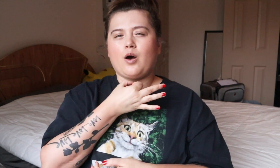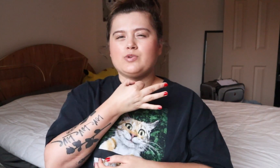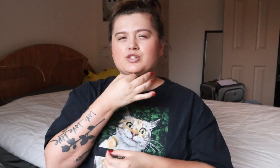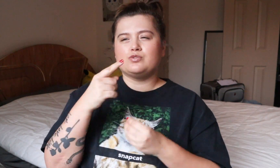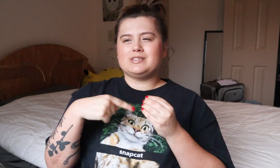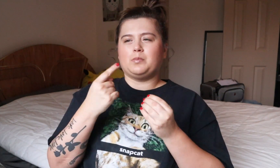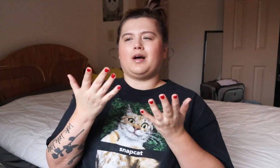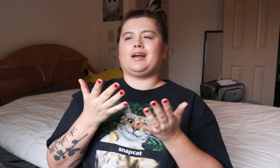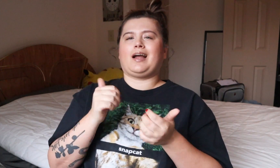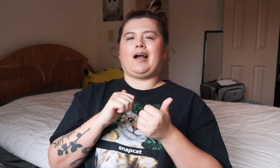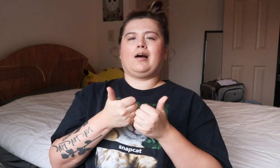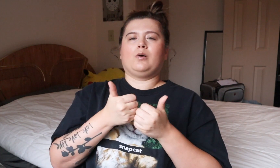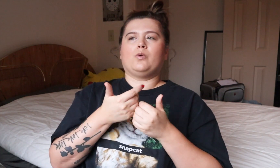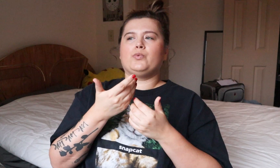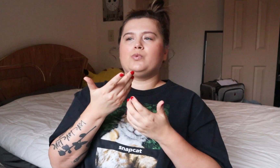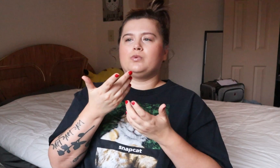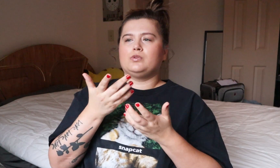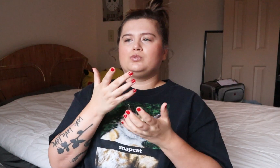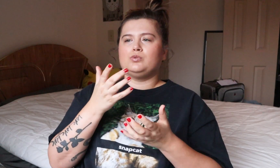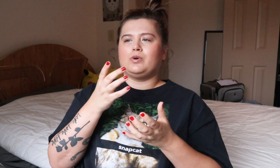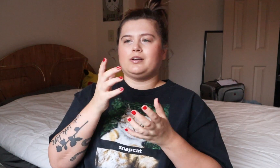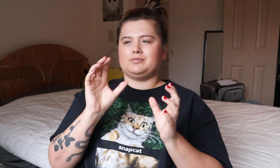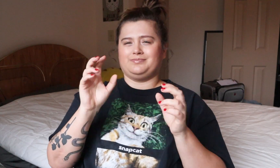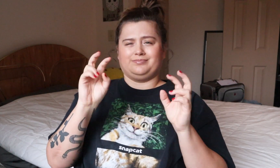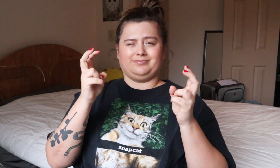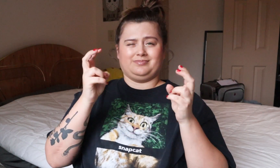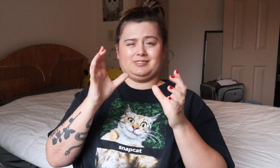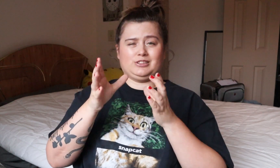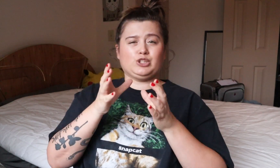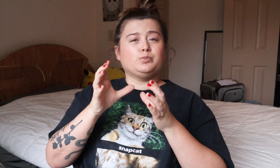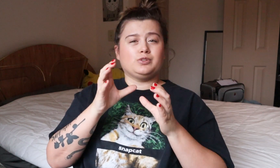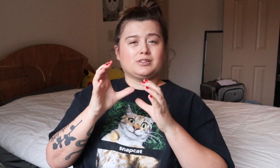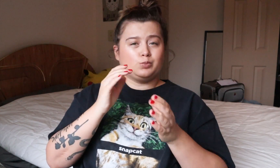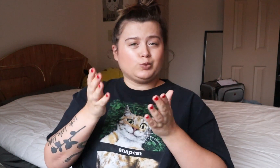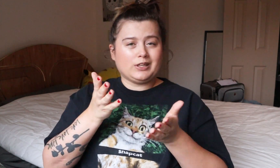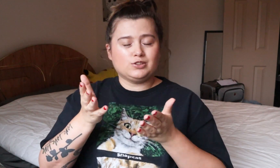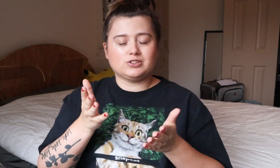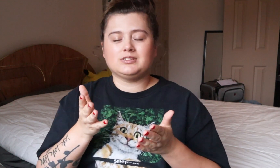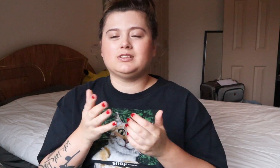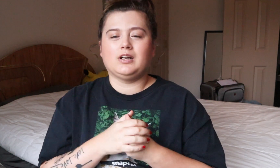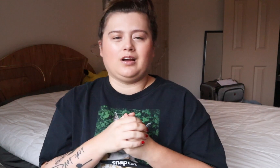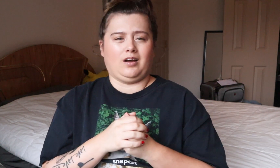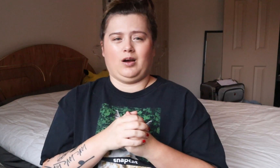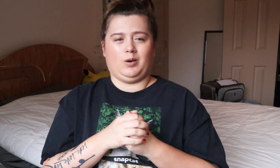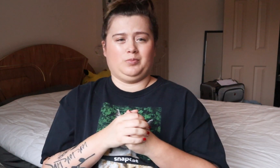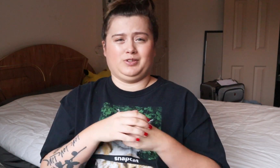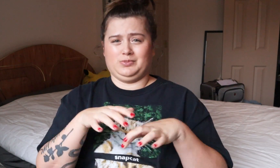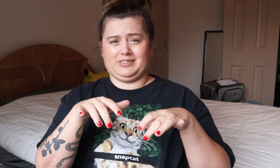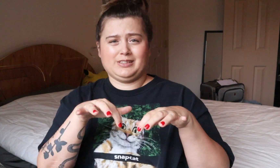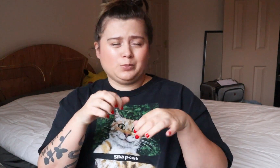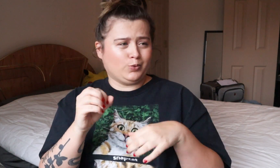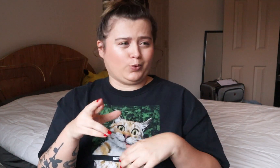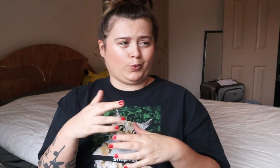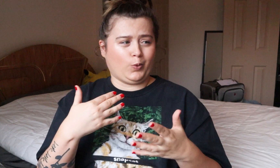I was curious about how they were going to communicate. Were they going to use keyboards?